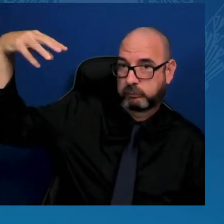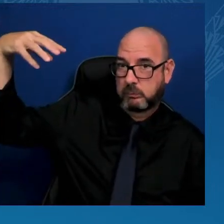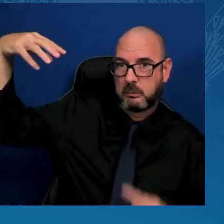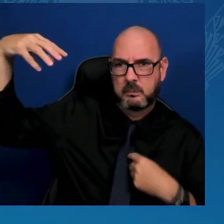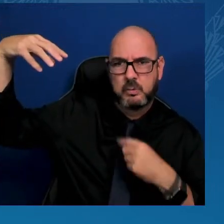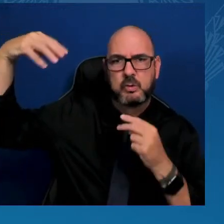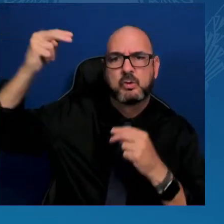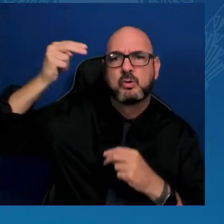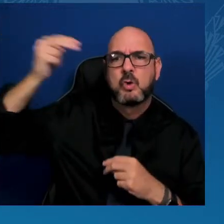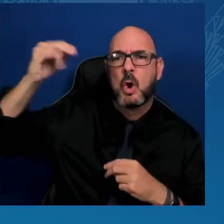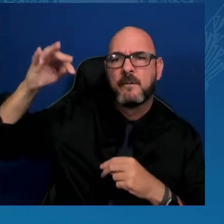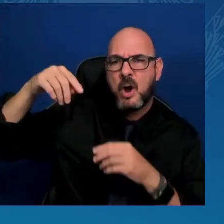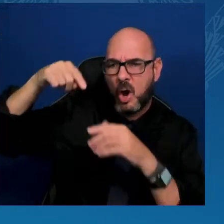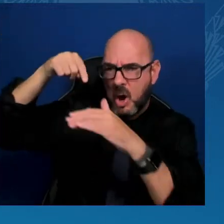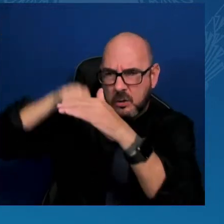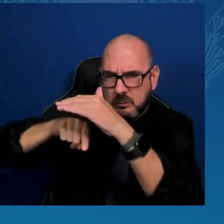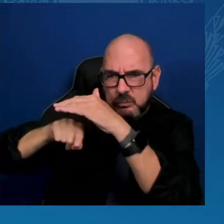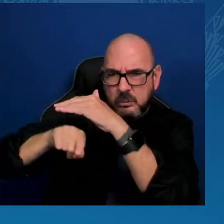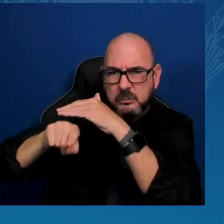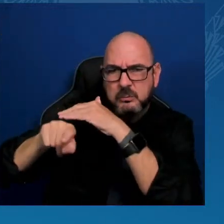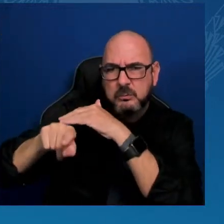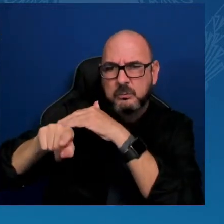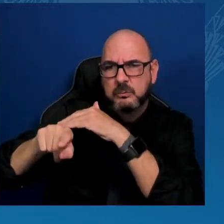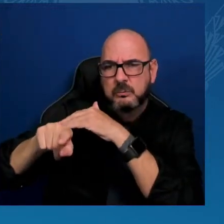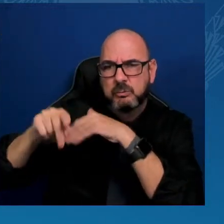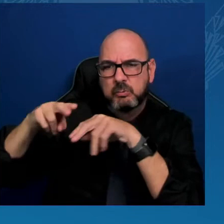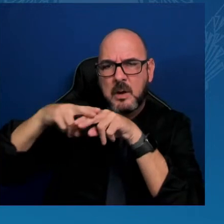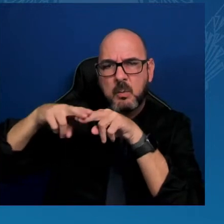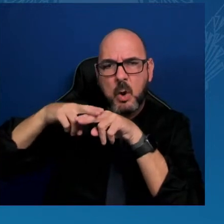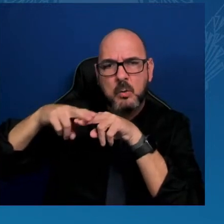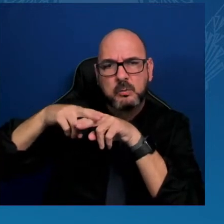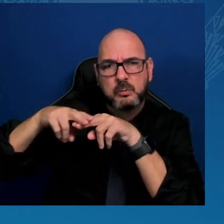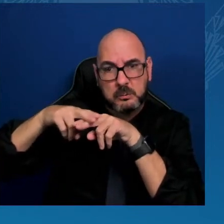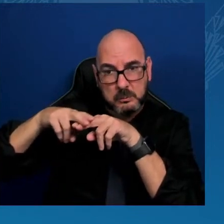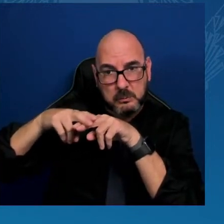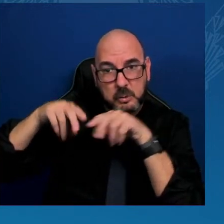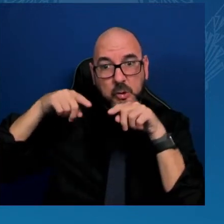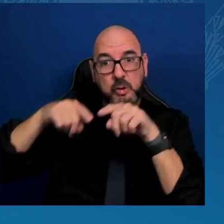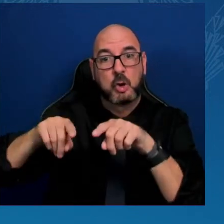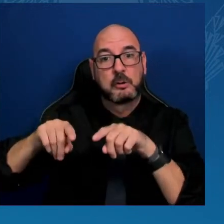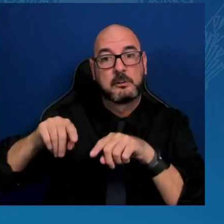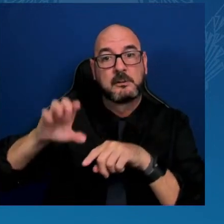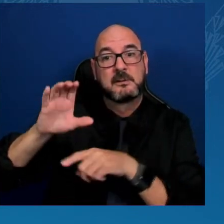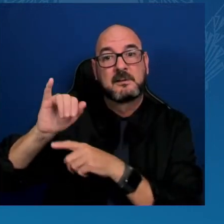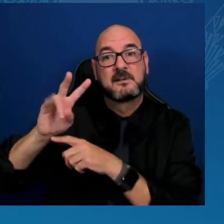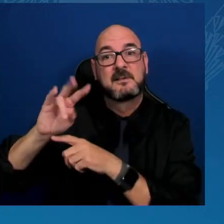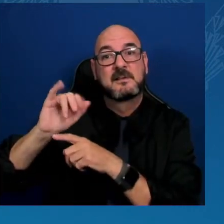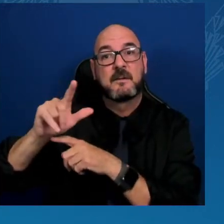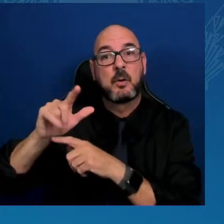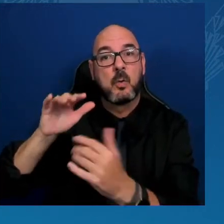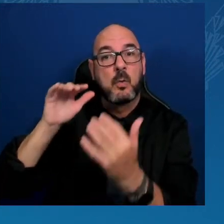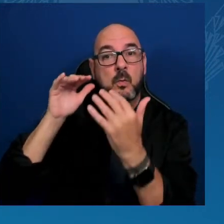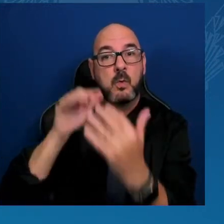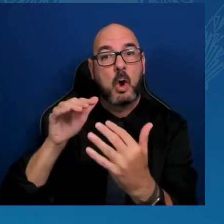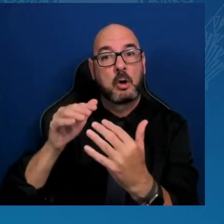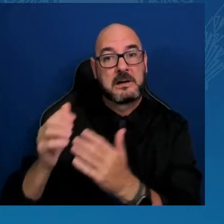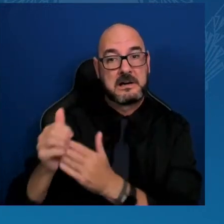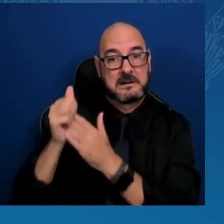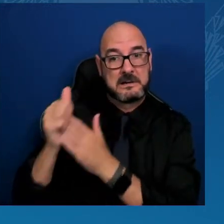it was faith that led members of Mother Bethel to address Fredrick Douglass's call